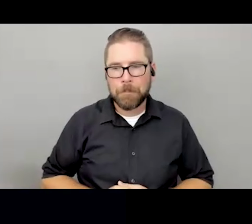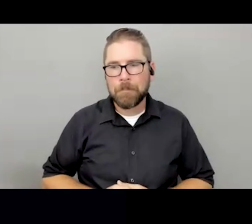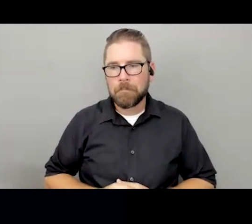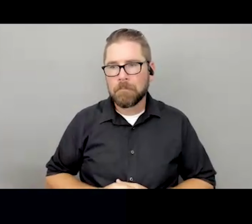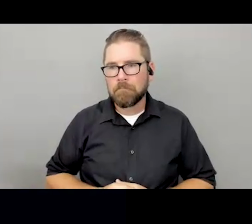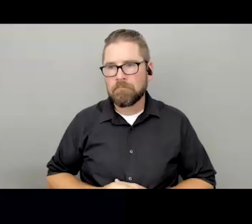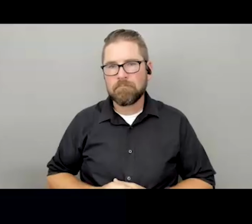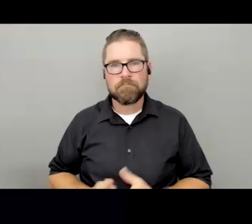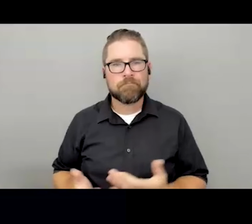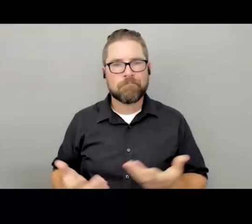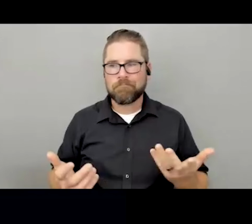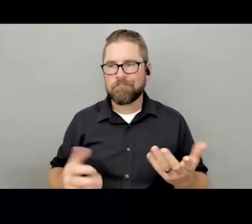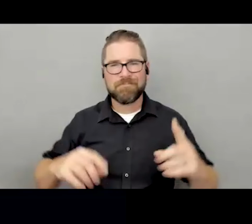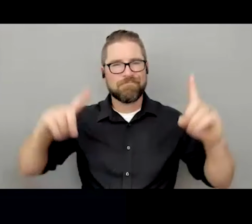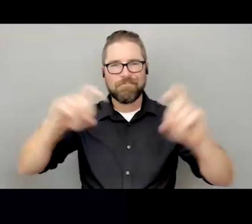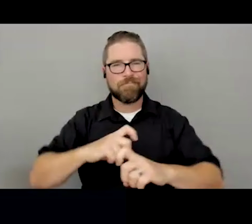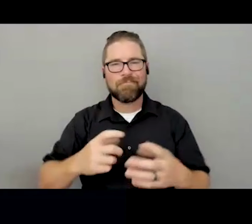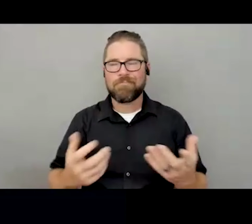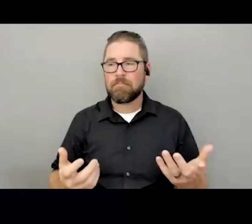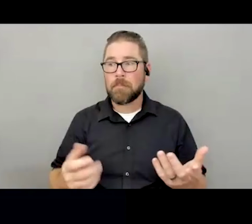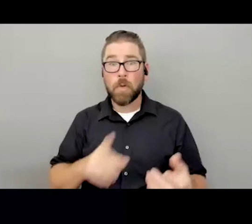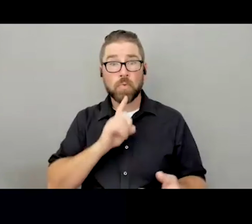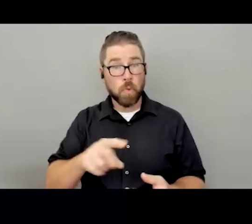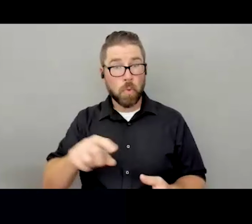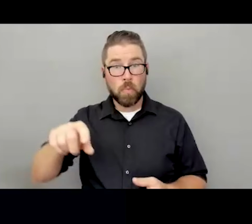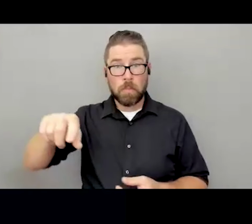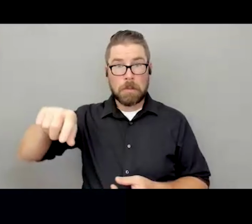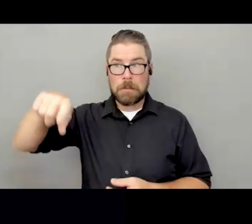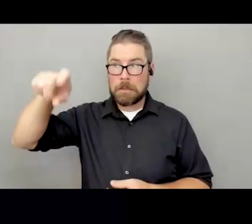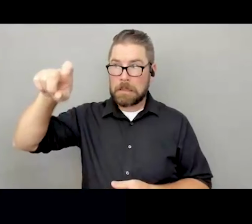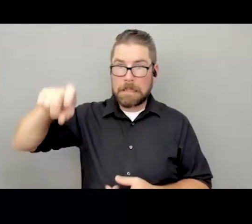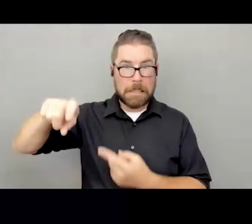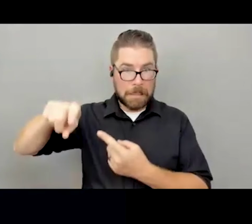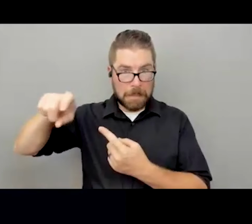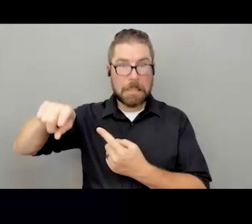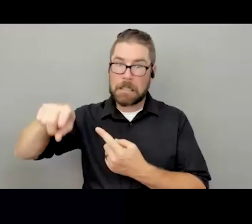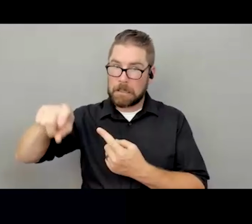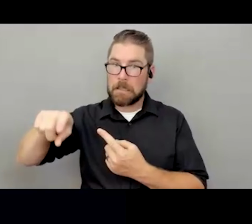We have a lot of need. We don't have that many counselors, and we don't have counselors